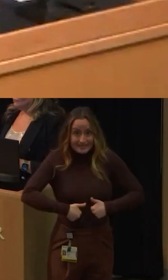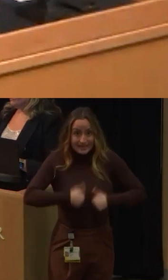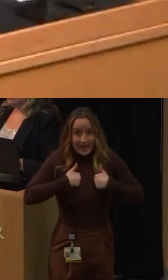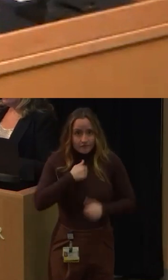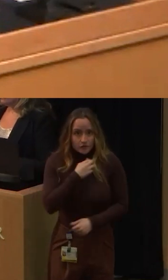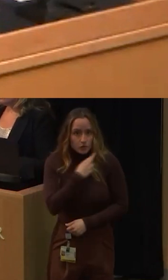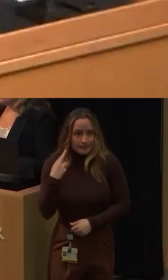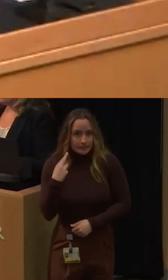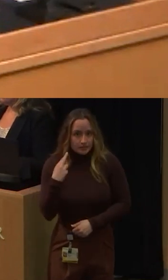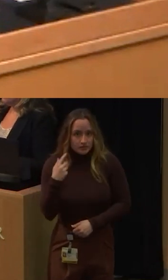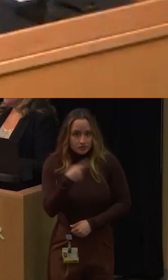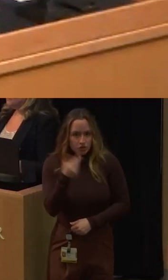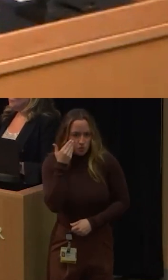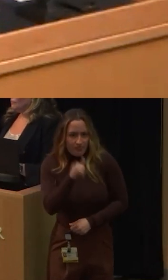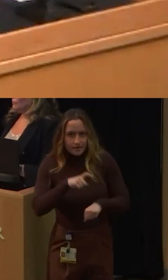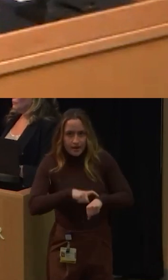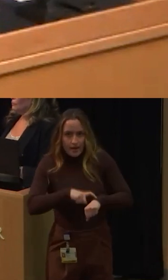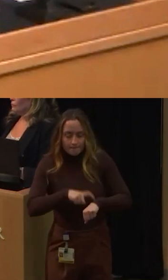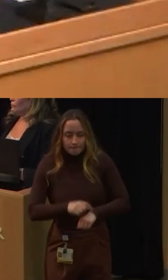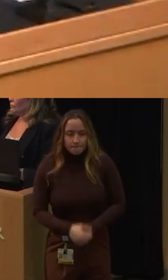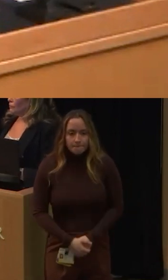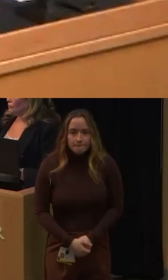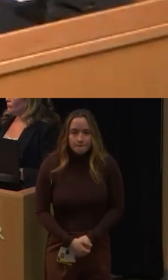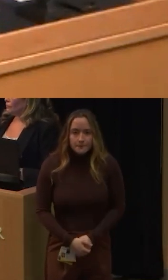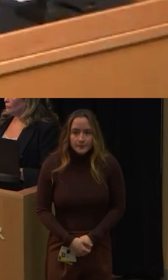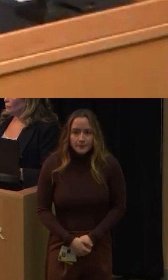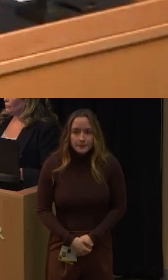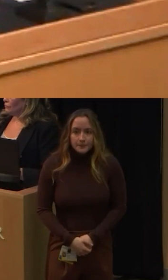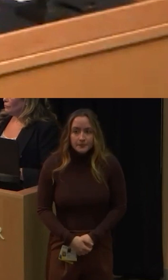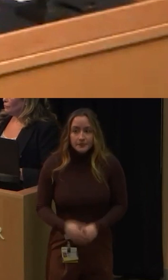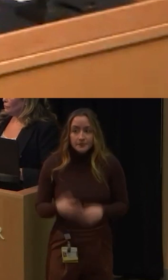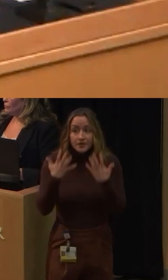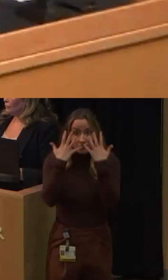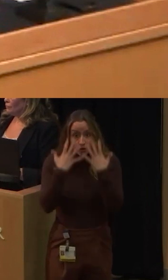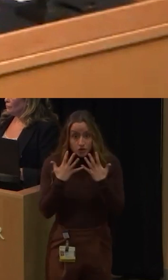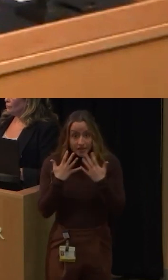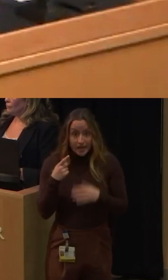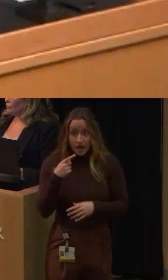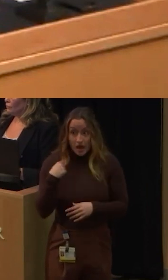but unfortunately, very many of us have not gotten there yet,